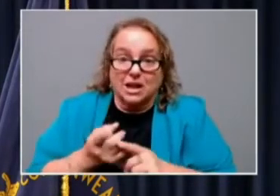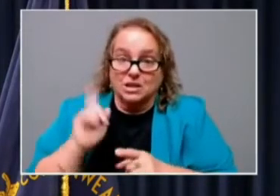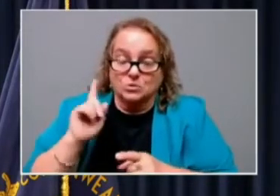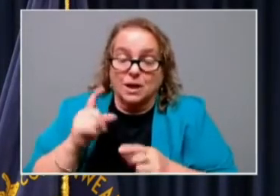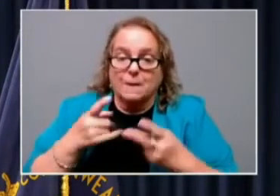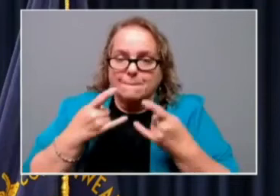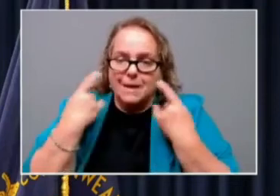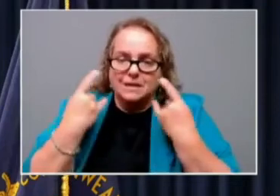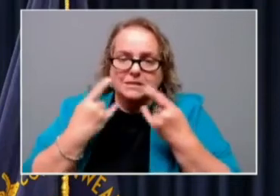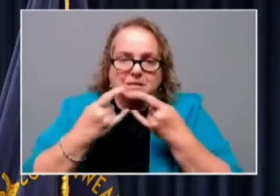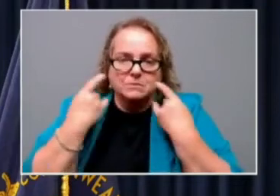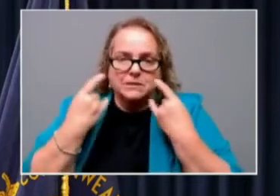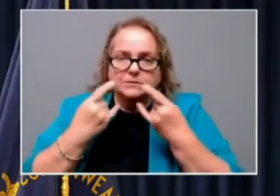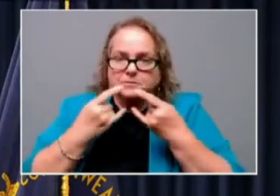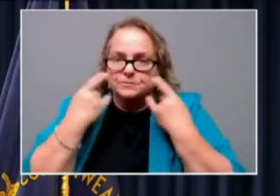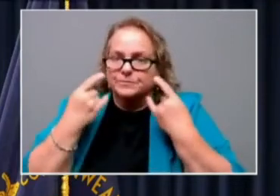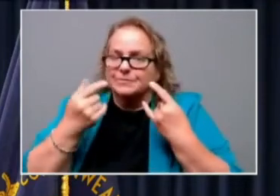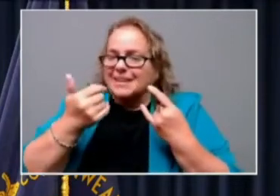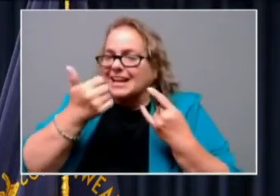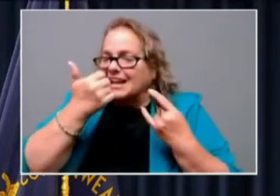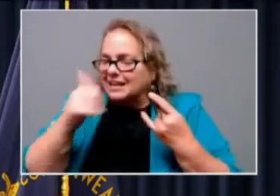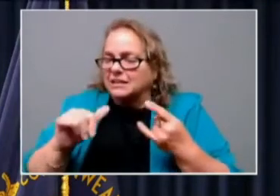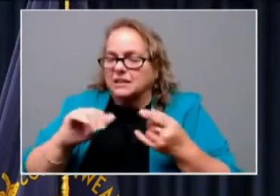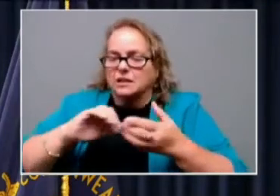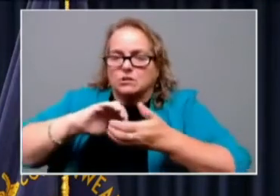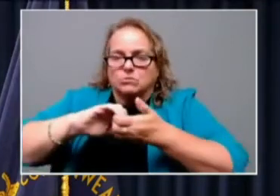any partnership, we can get that encouraged that, but we we also need